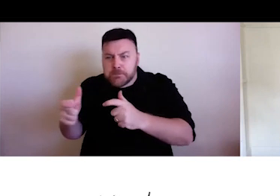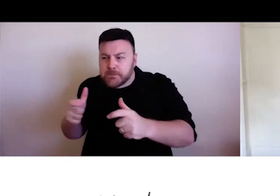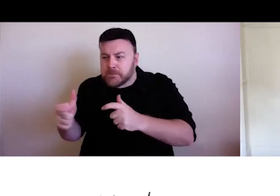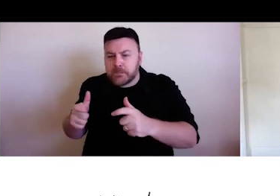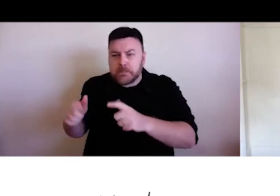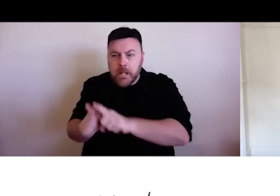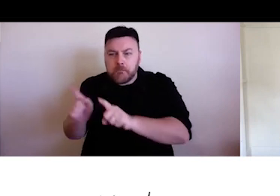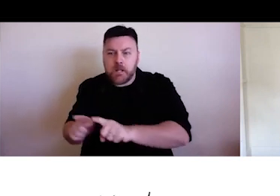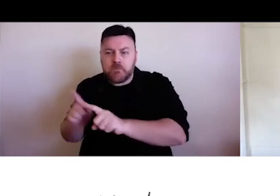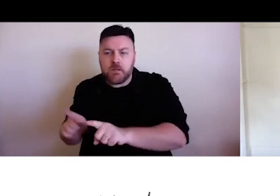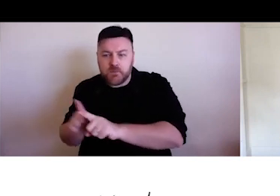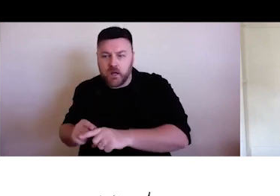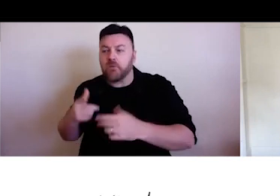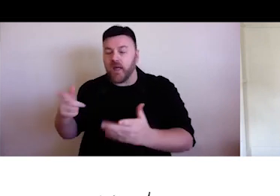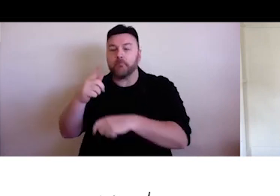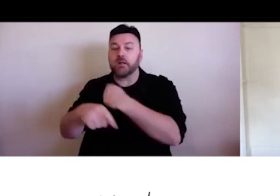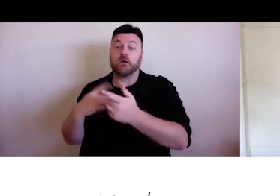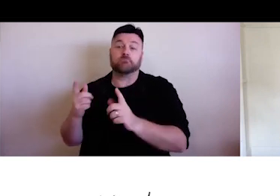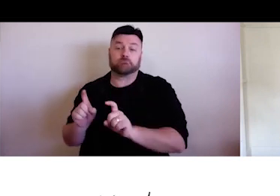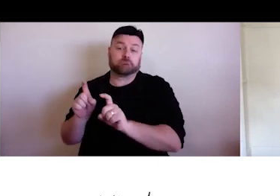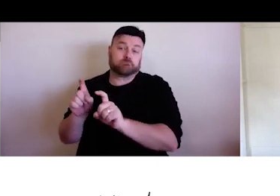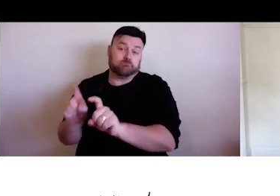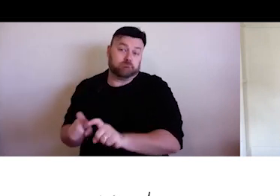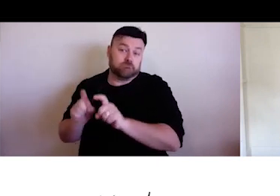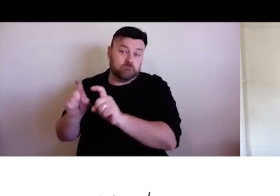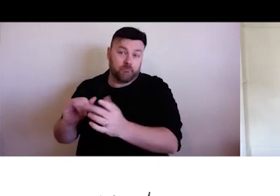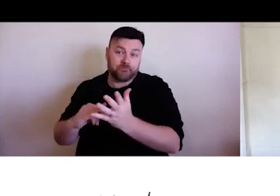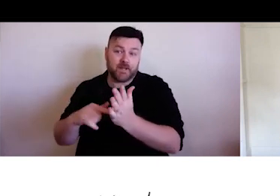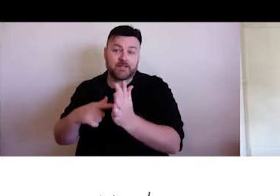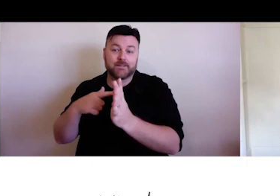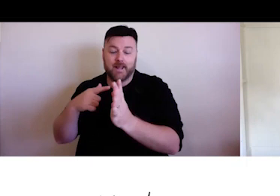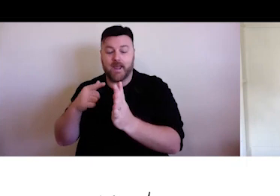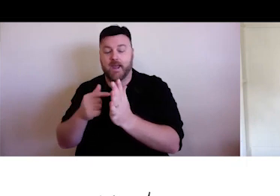stagnation an or an oppression. I'm thinking, for instance, about the